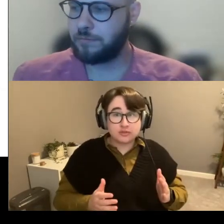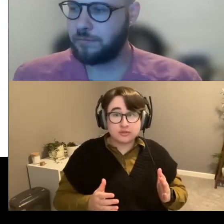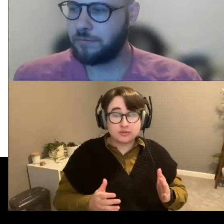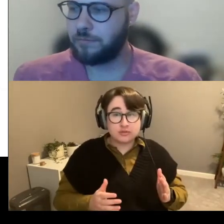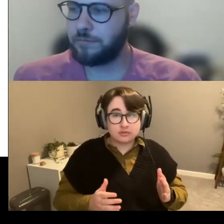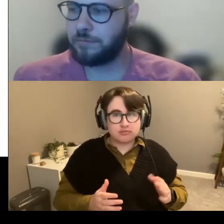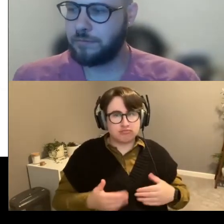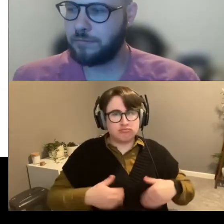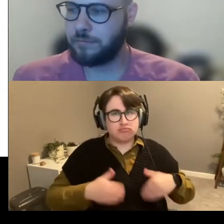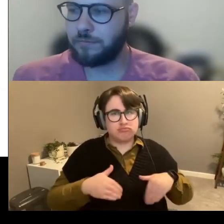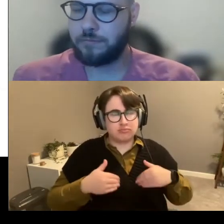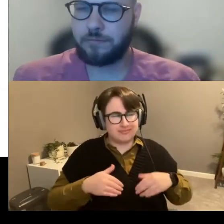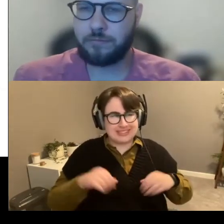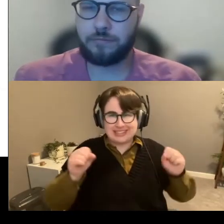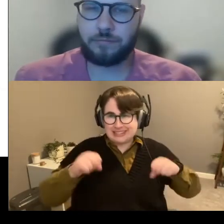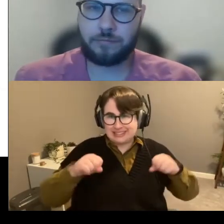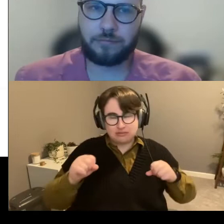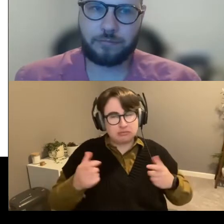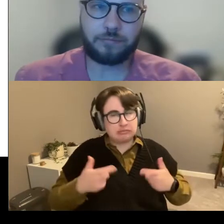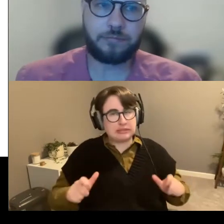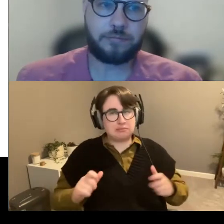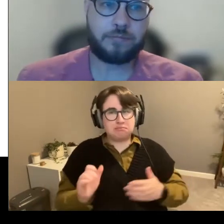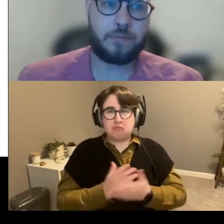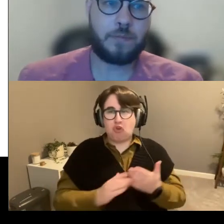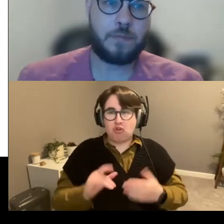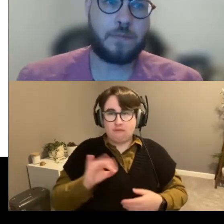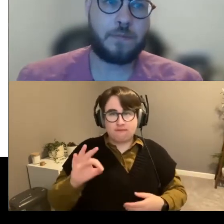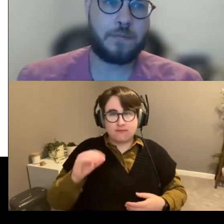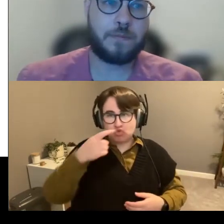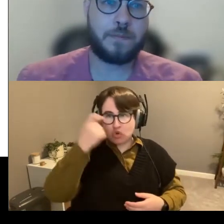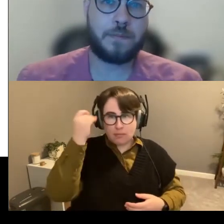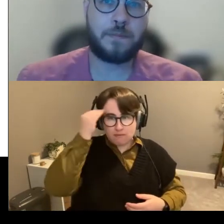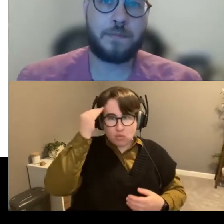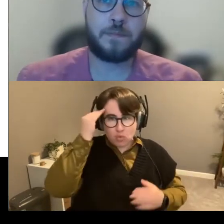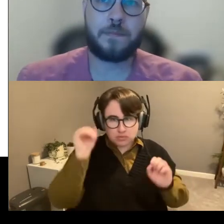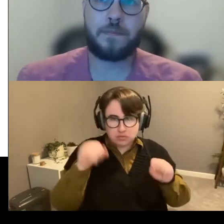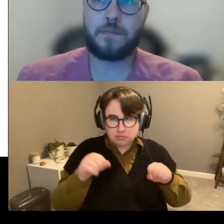a huge part of being trauma-informed, to make sure that